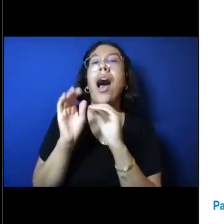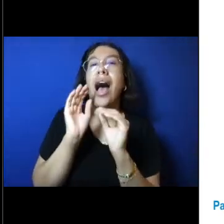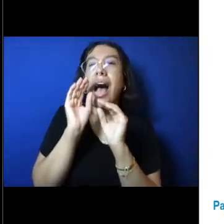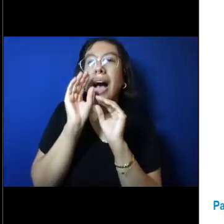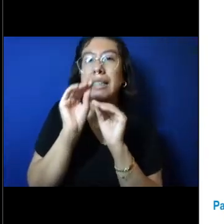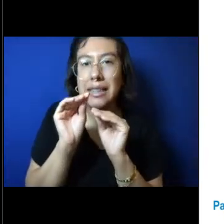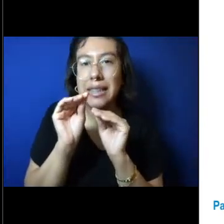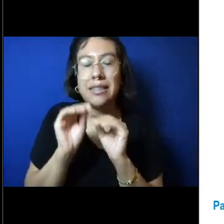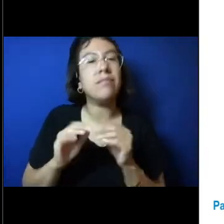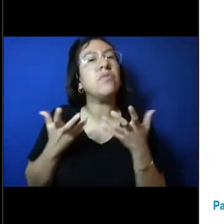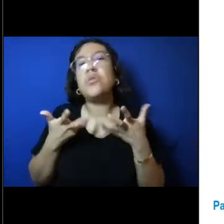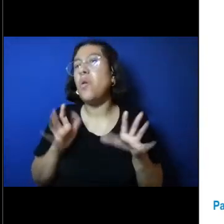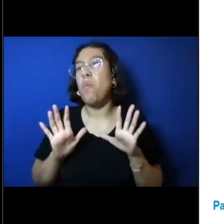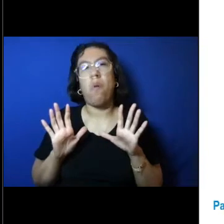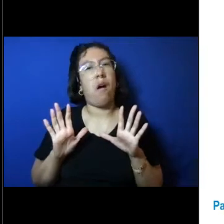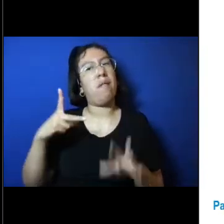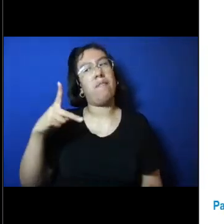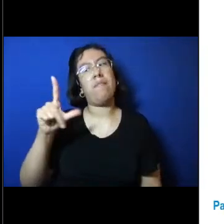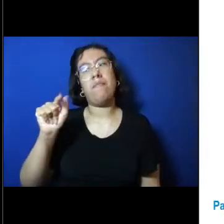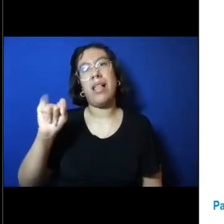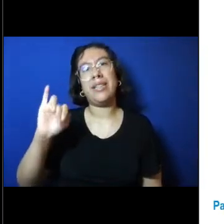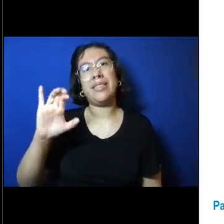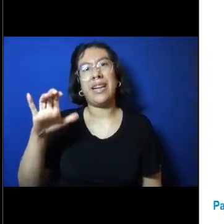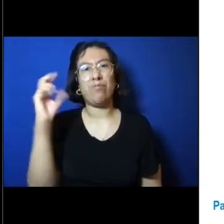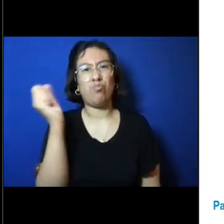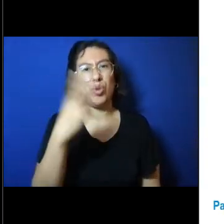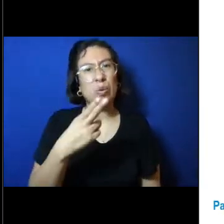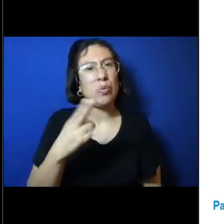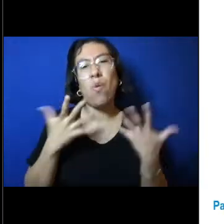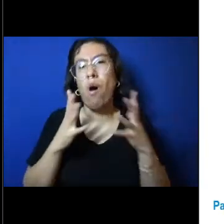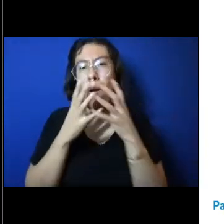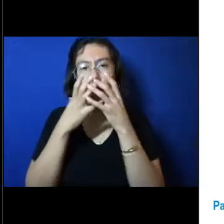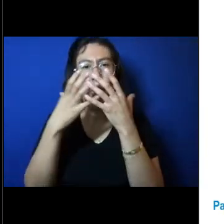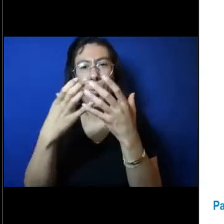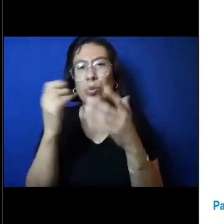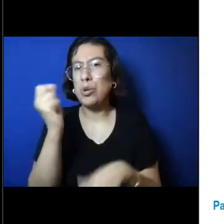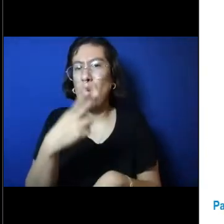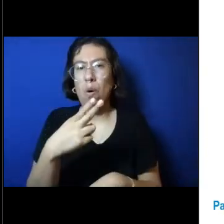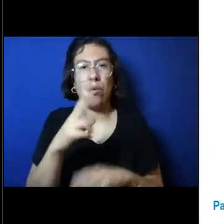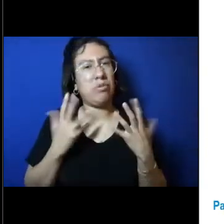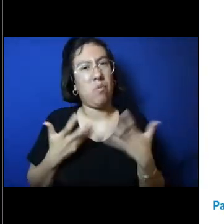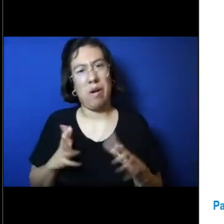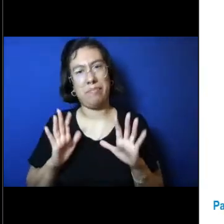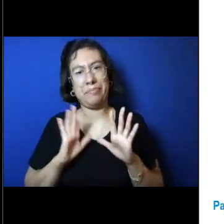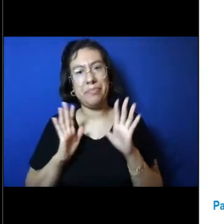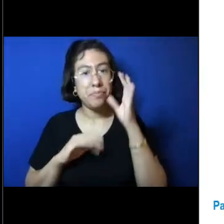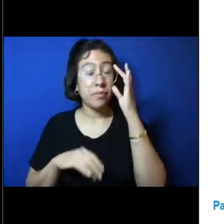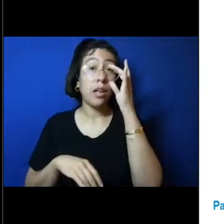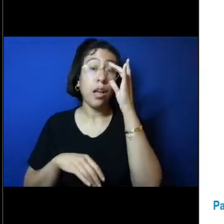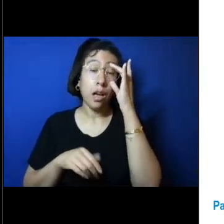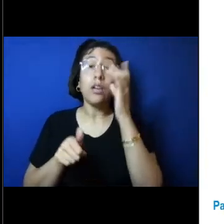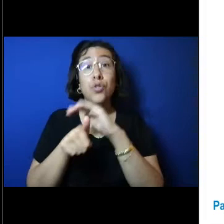So we don't want to put plastics in the ocean or balloons, things like that. And then a lot of the times, sea turtles do dive to the bottom.